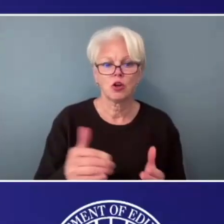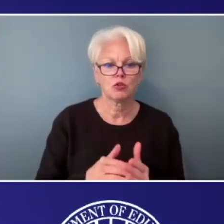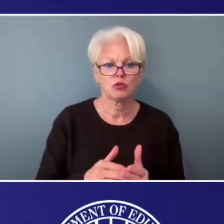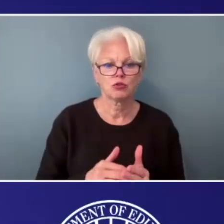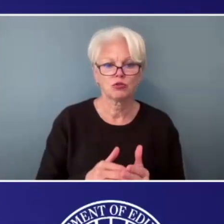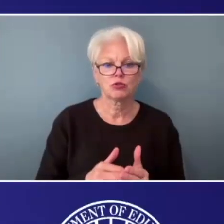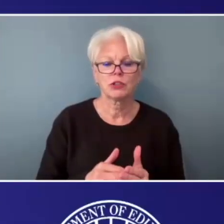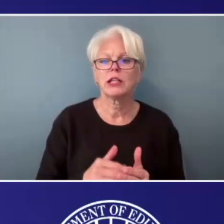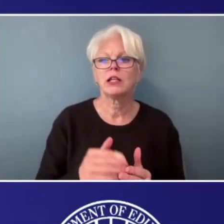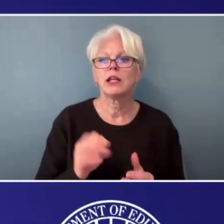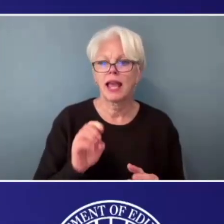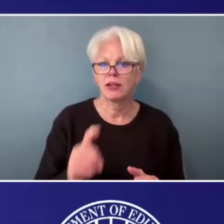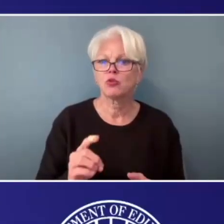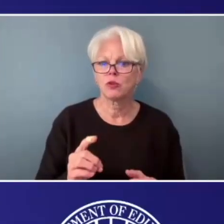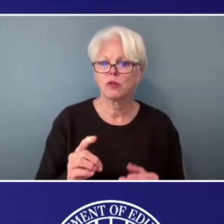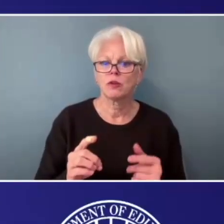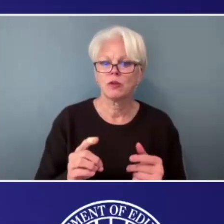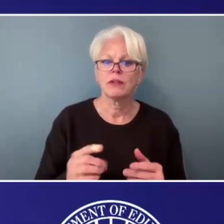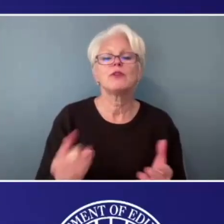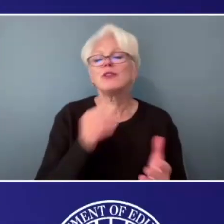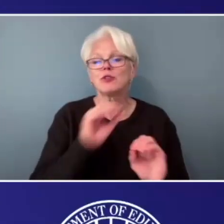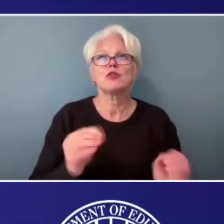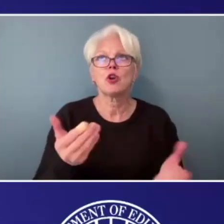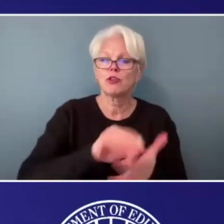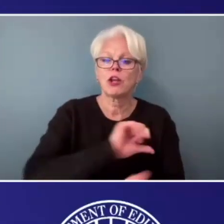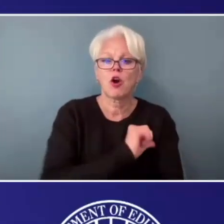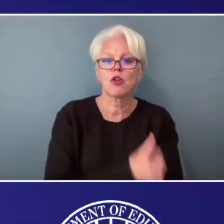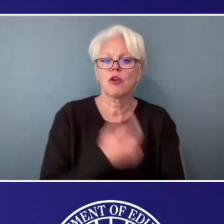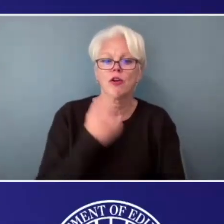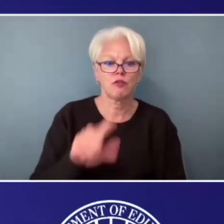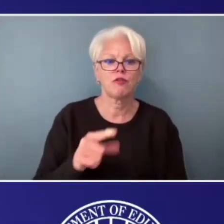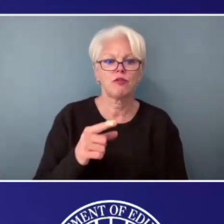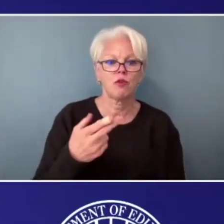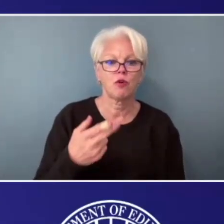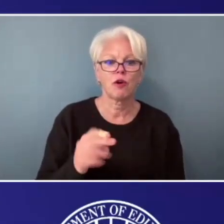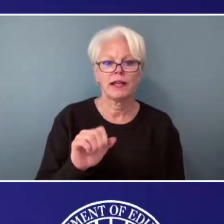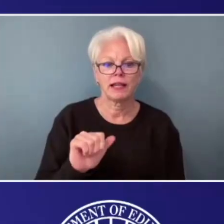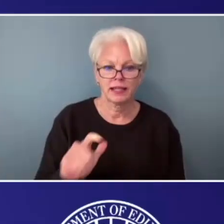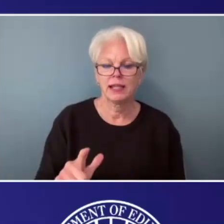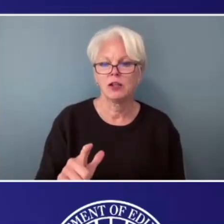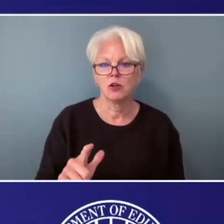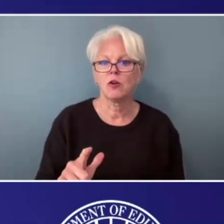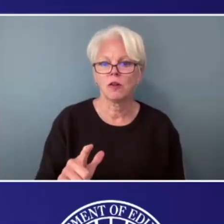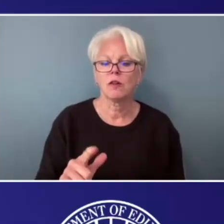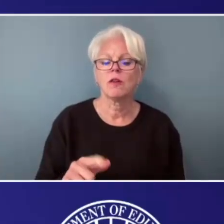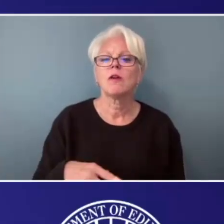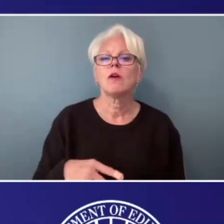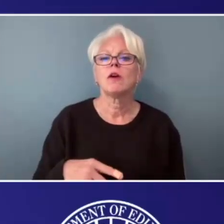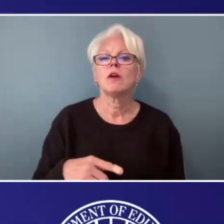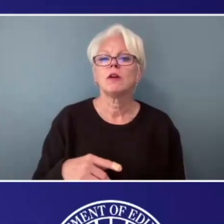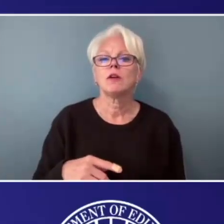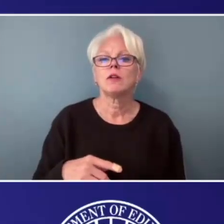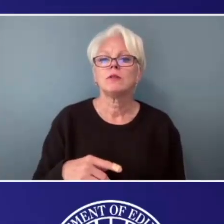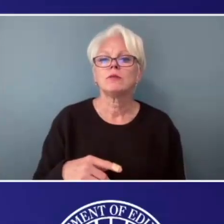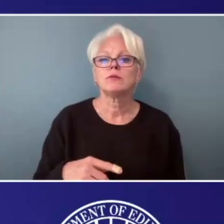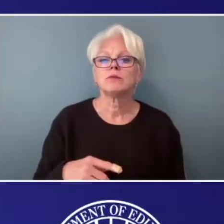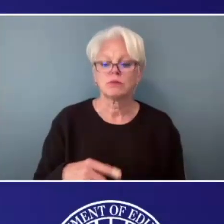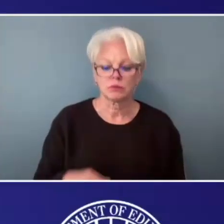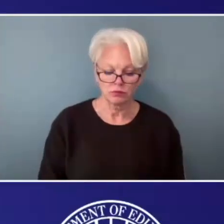of HEAL. And I'll let Jake talk about sort of the mechanics of when the new loan